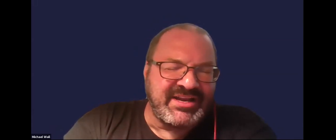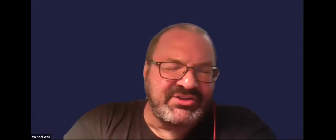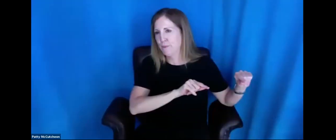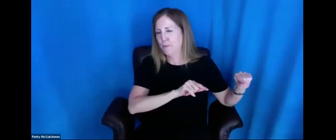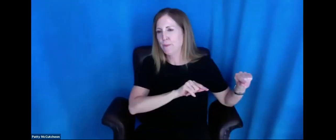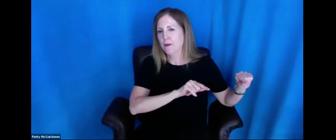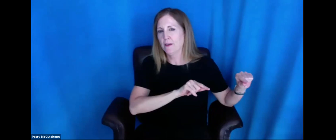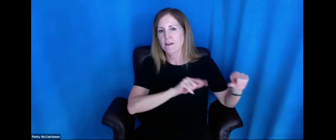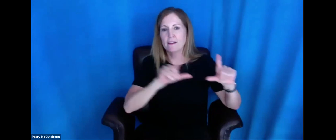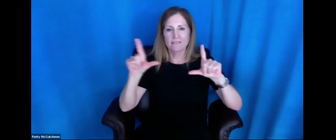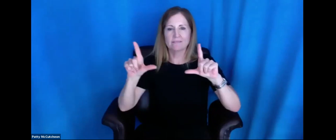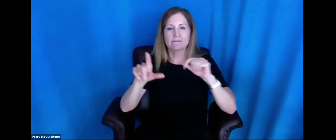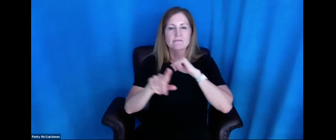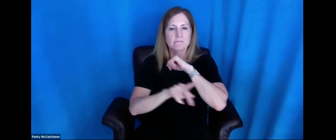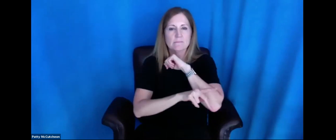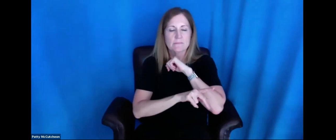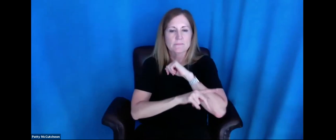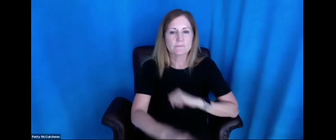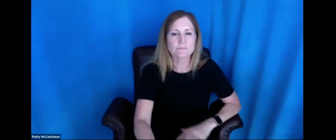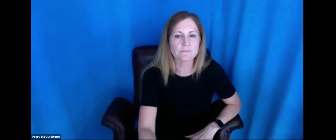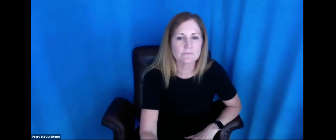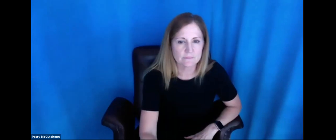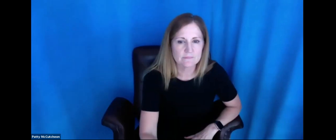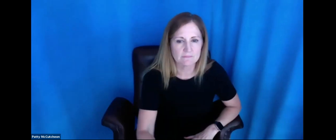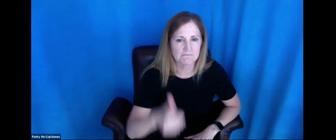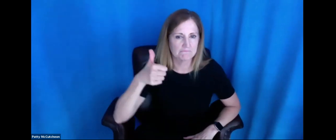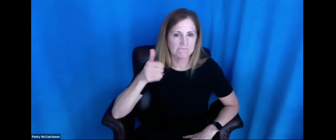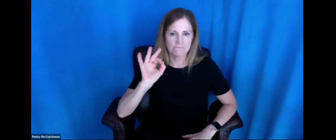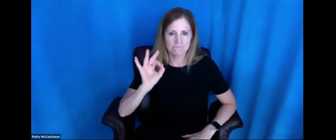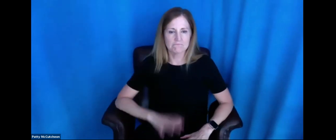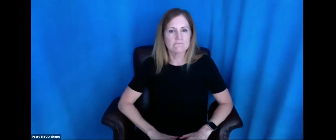and just go to the interpreter? There we go.